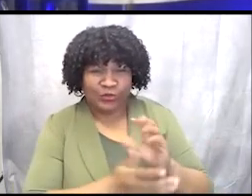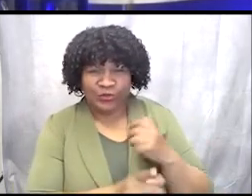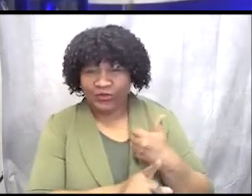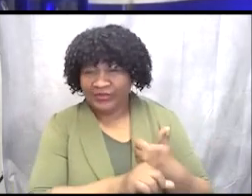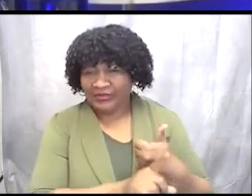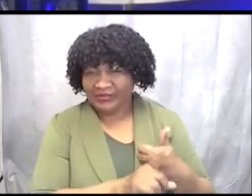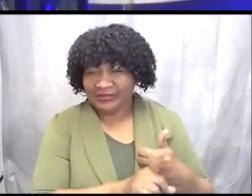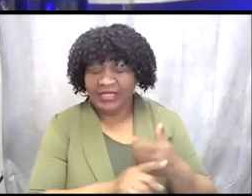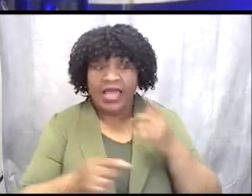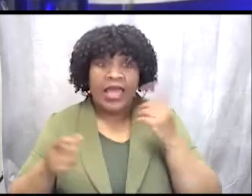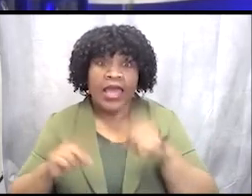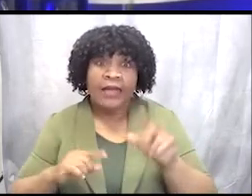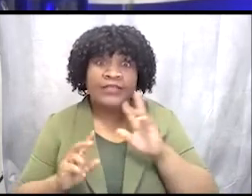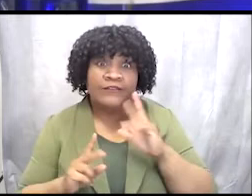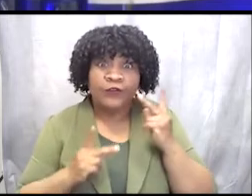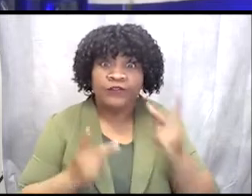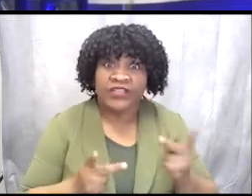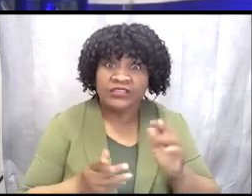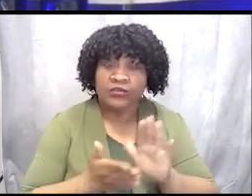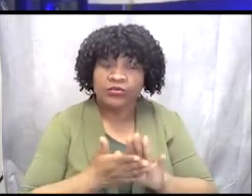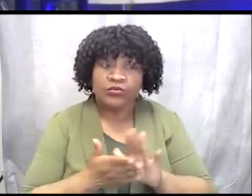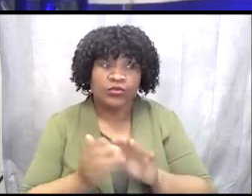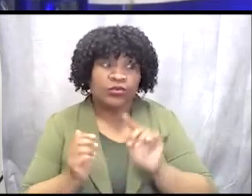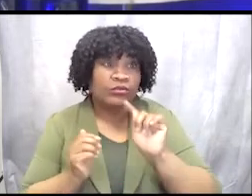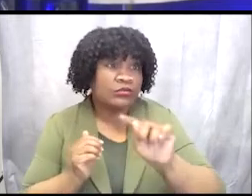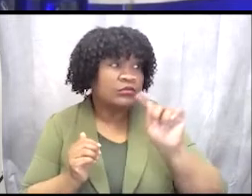If you visit the schools and school systems,